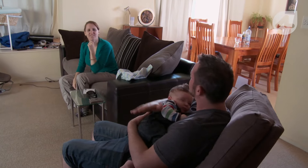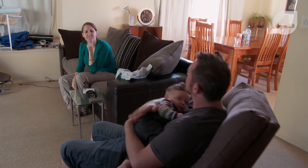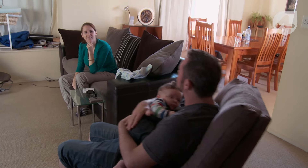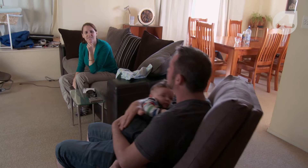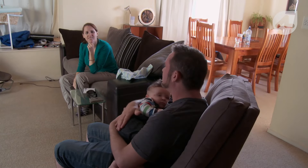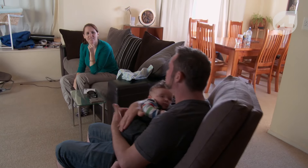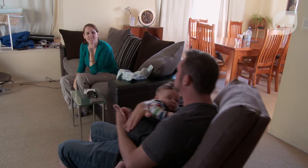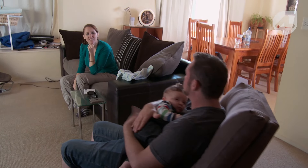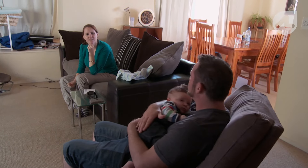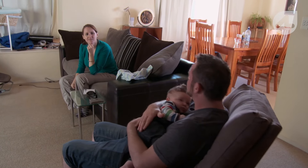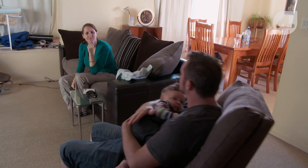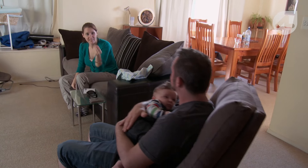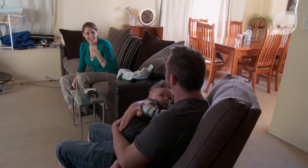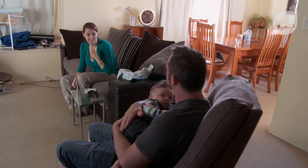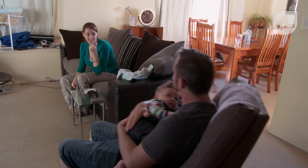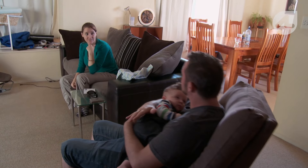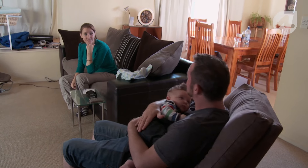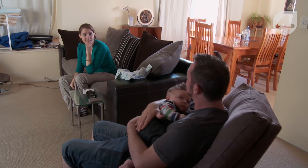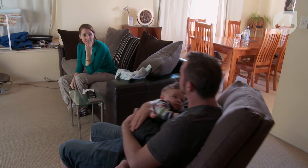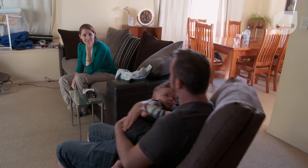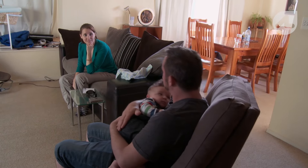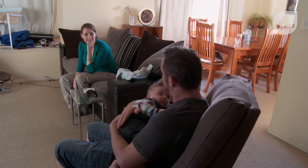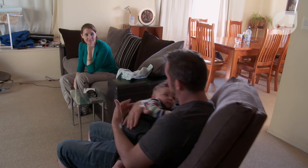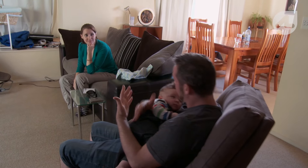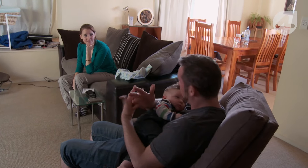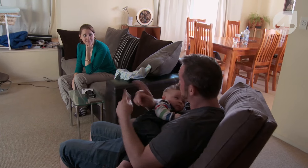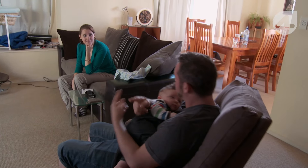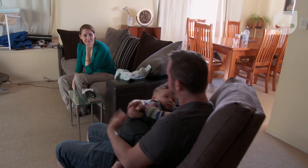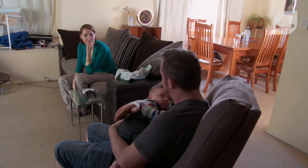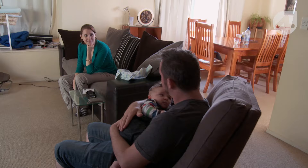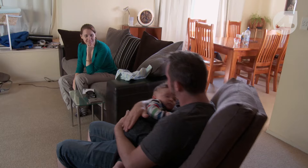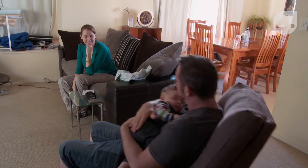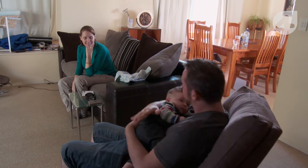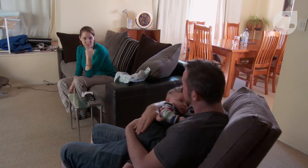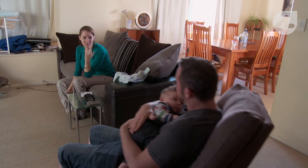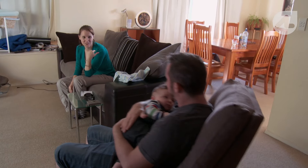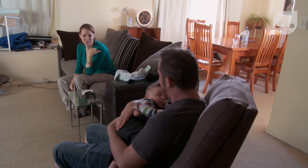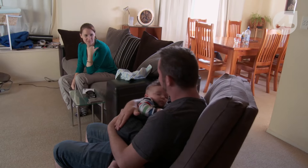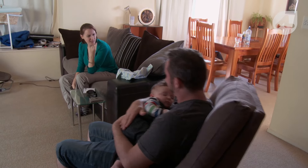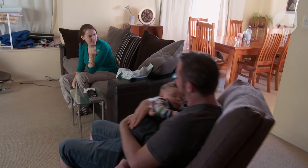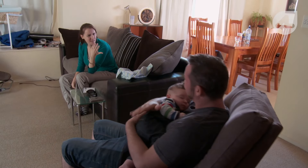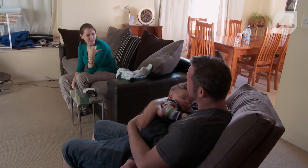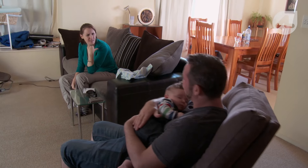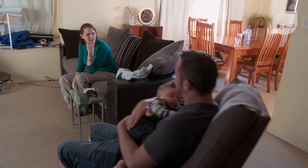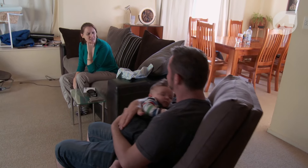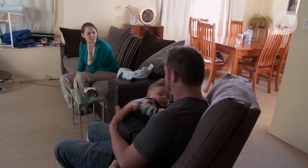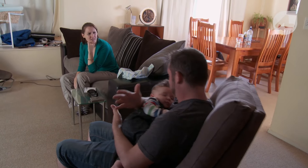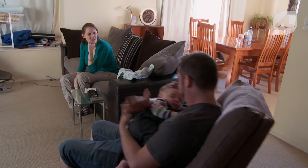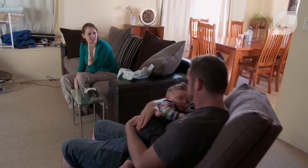How do you do that have you got magic hands? Can you give them to me? How do I do that? What's the story with that?